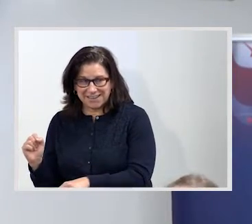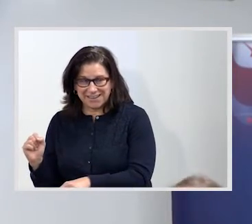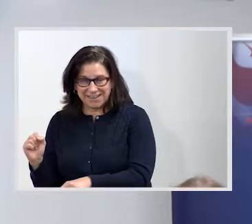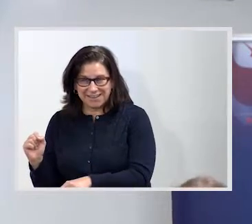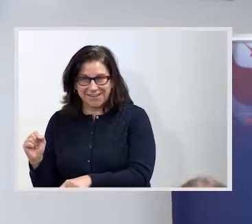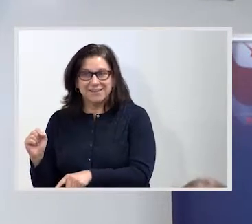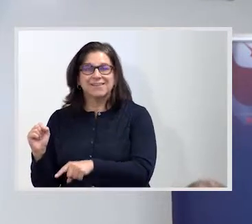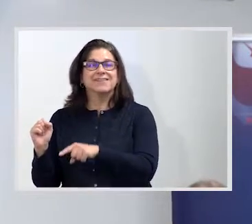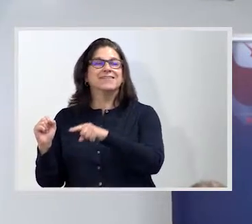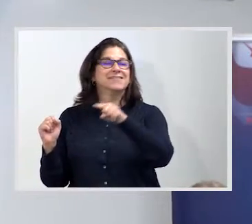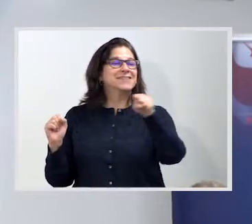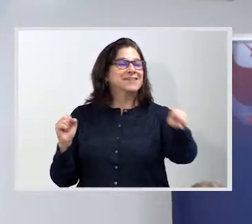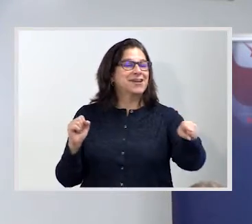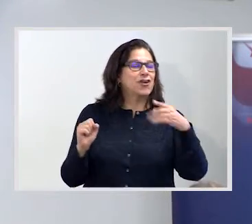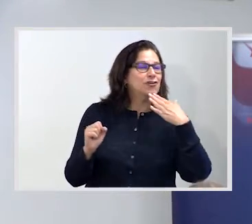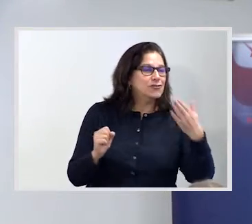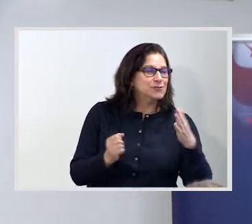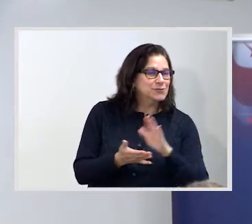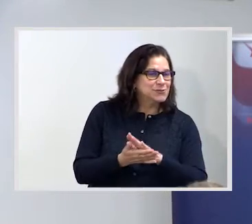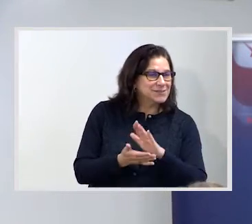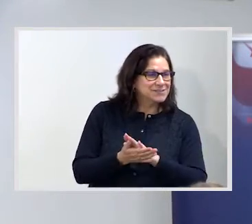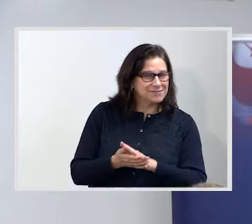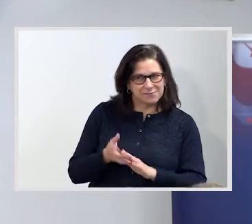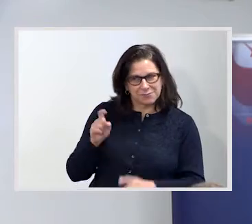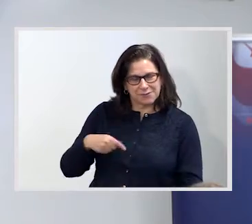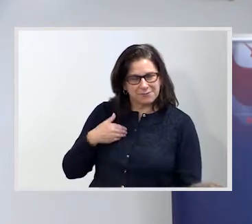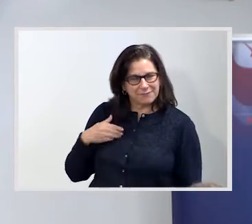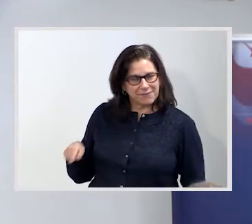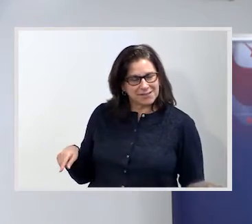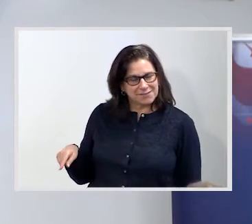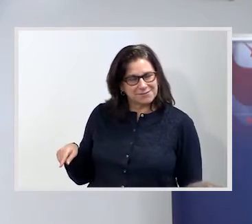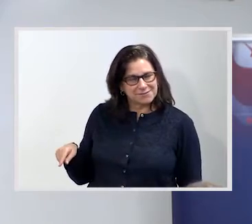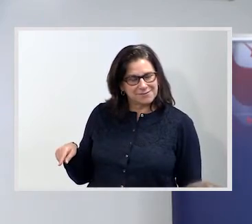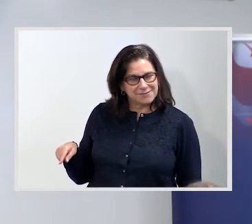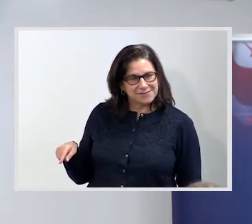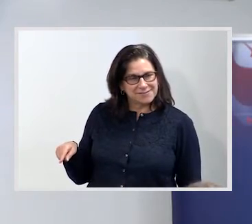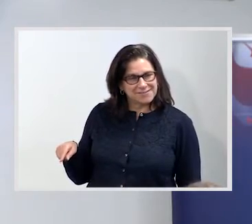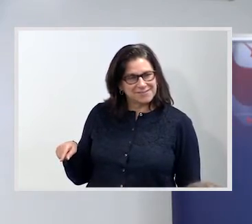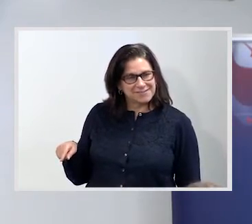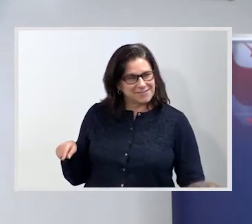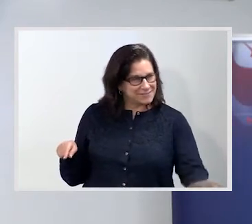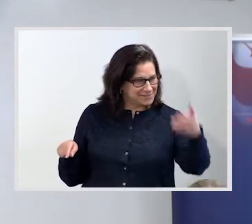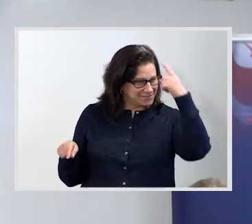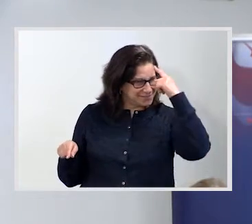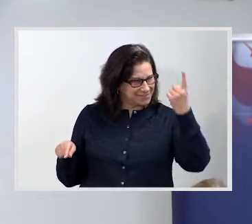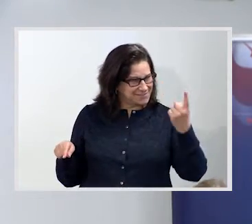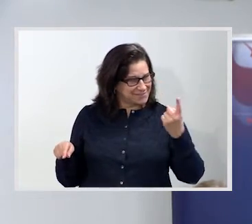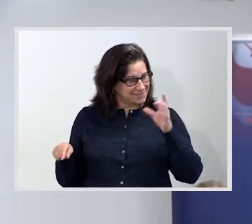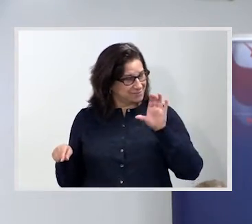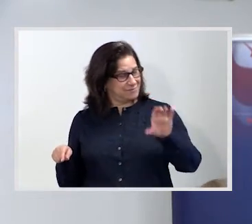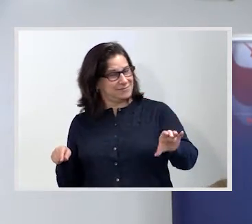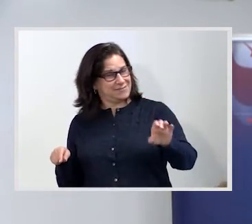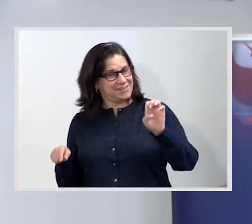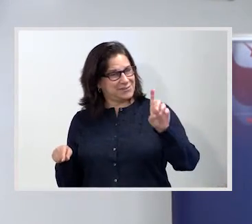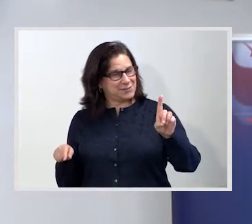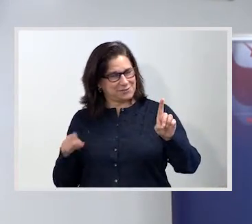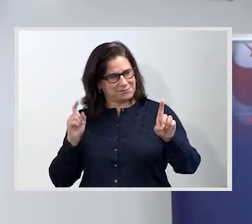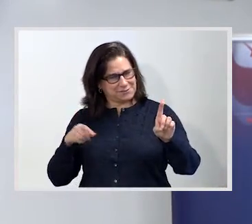ABOUT THE PILLAR THAT ALLOWS FOR SOME OF THE INVESTMENTS TO HAPPEN AND SOME OF THE REVENUE TO HAPPEN. AND THINK ABOUT WHETHER AS A CITY WE ARE KEEPING UP THOSE